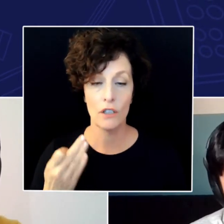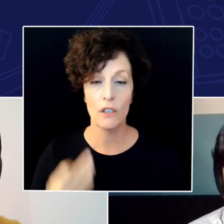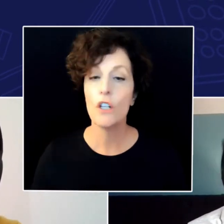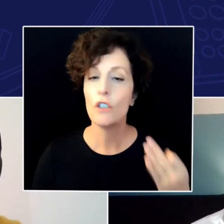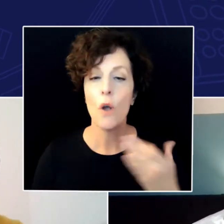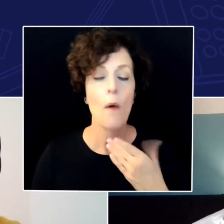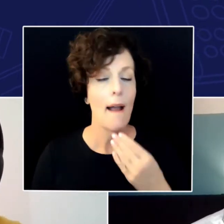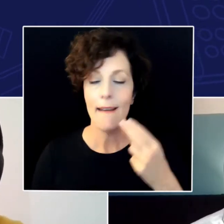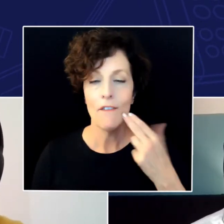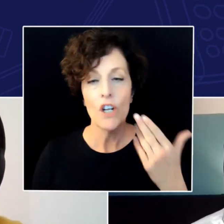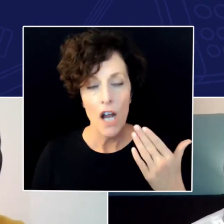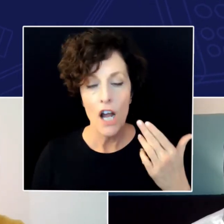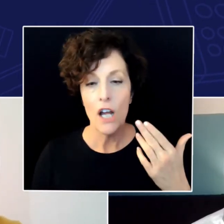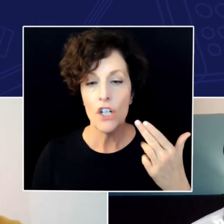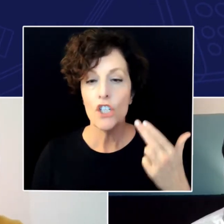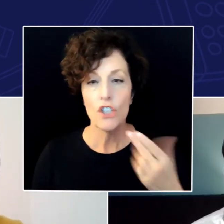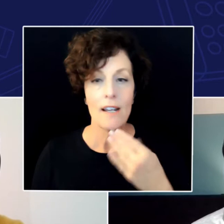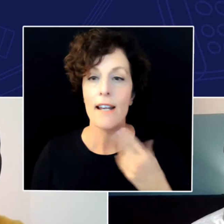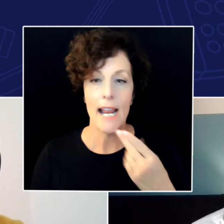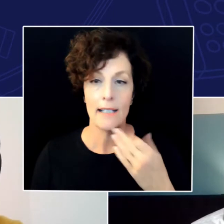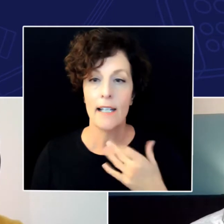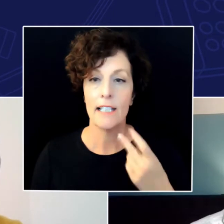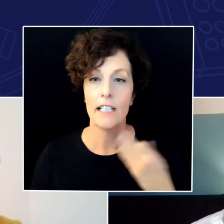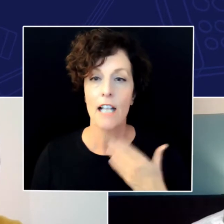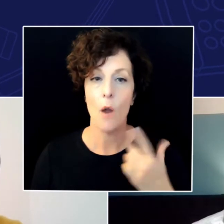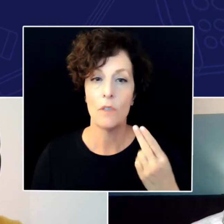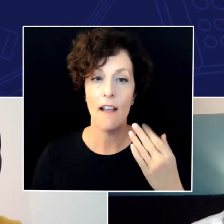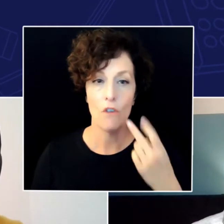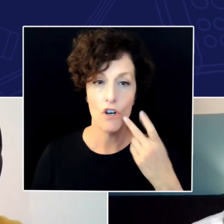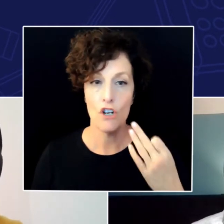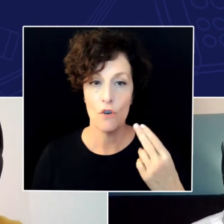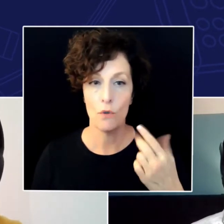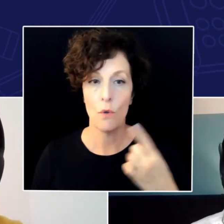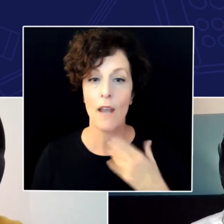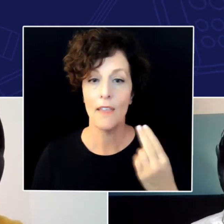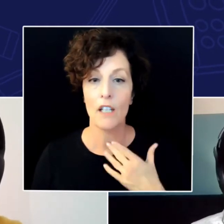[ZAIN:] So I never got genetic testing... since I was four years old at the time --